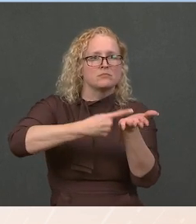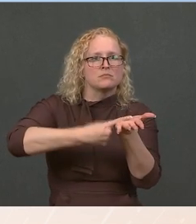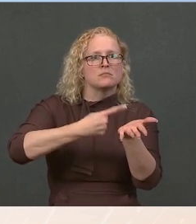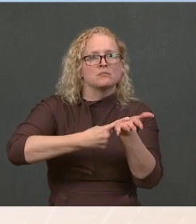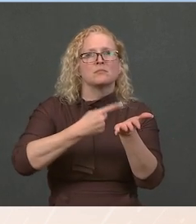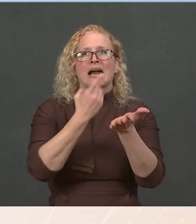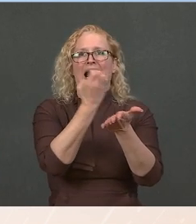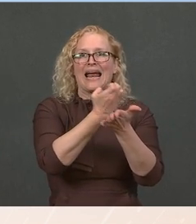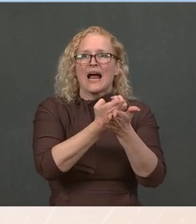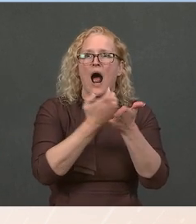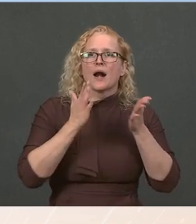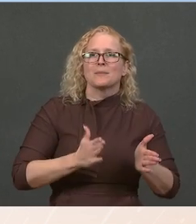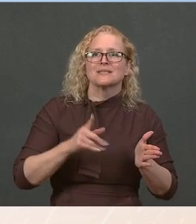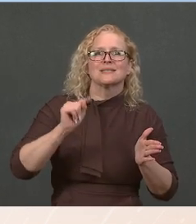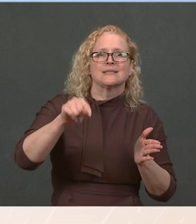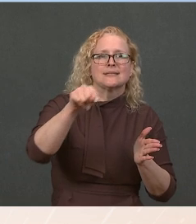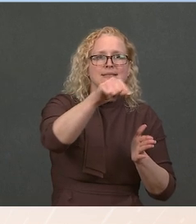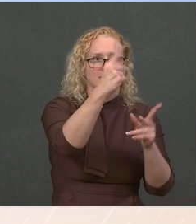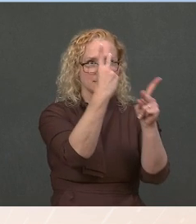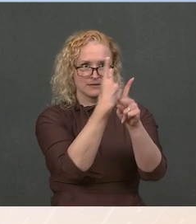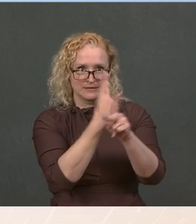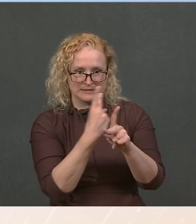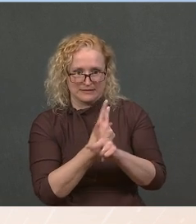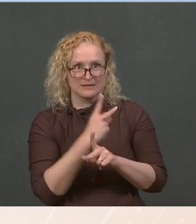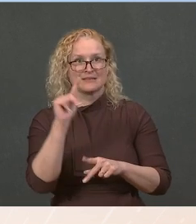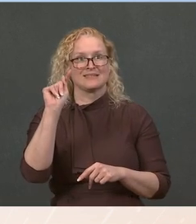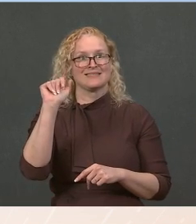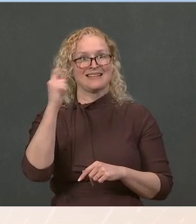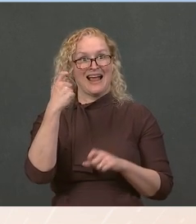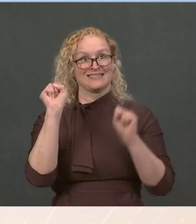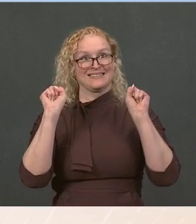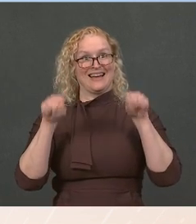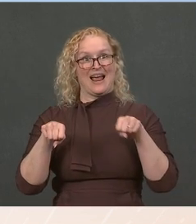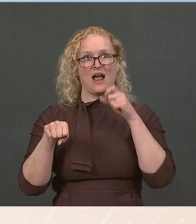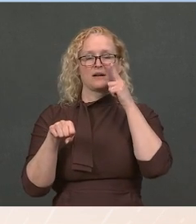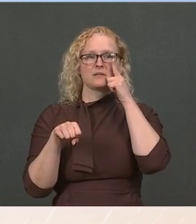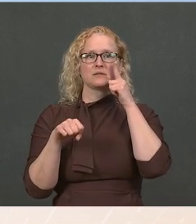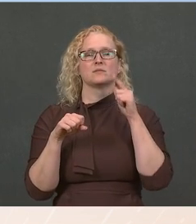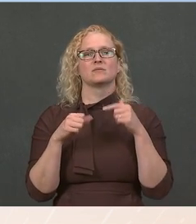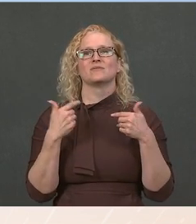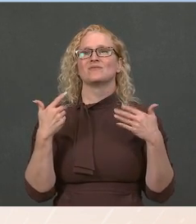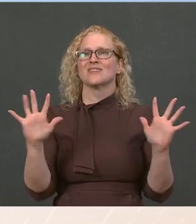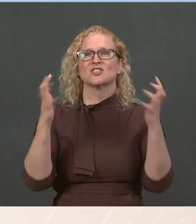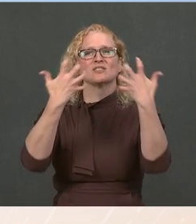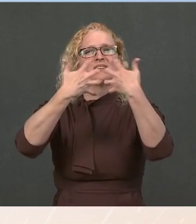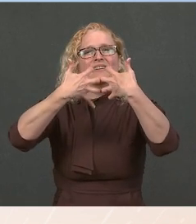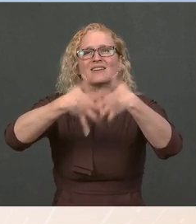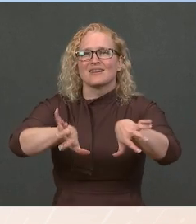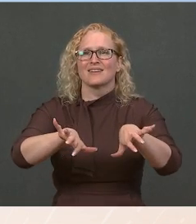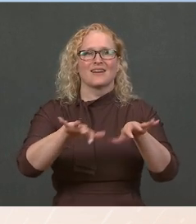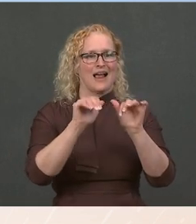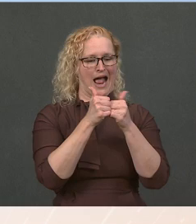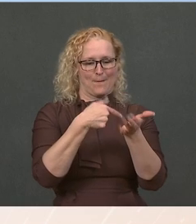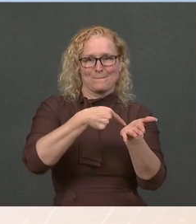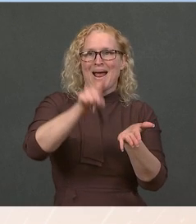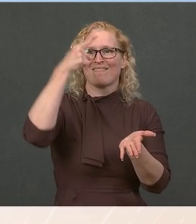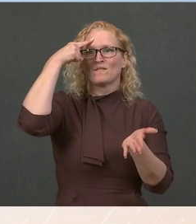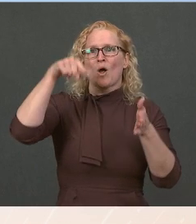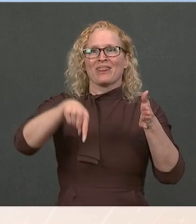which aligns with the JCT's and the -- what I'm talking about is the Treasury blog that came out yesterday that laid out -- you all --